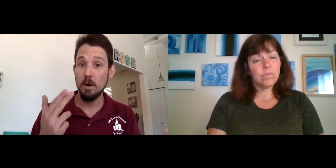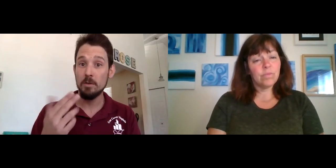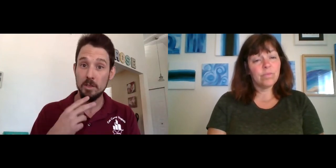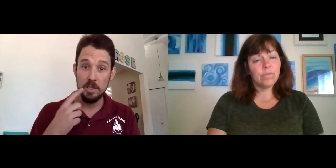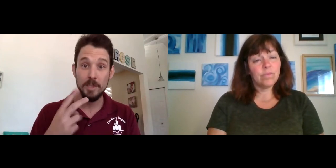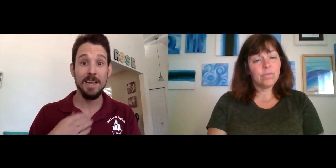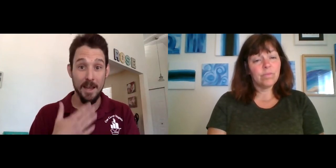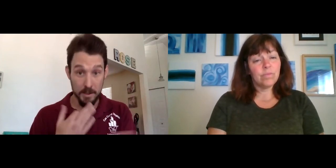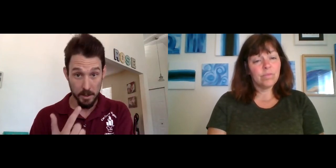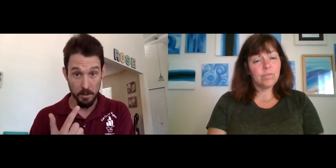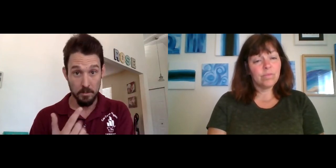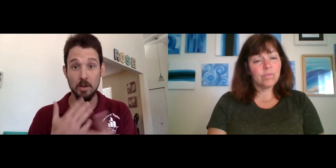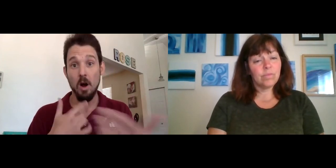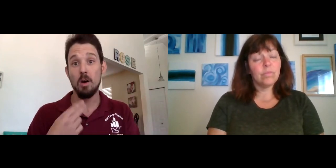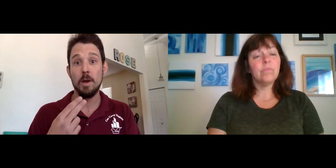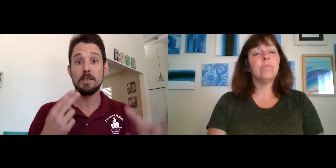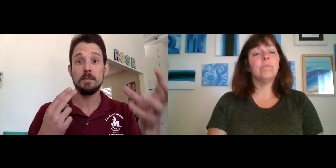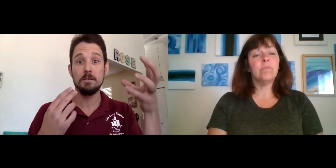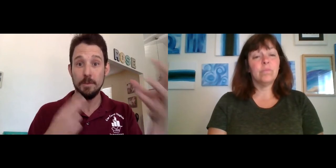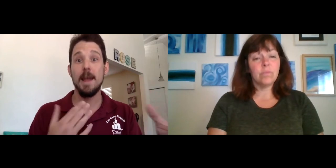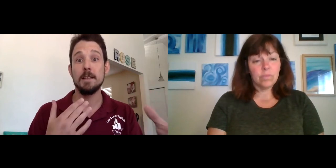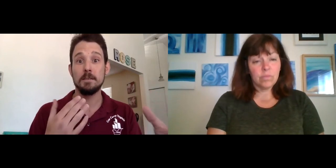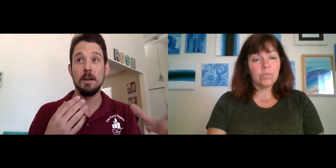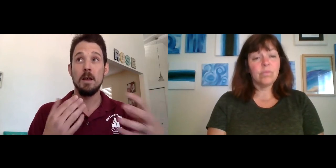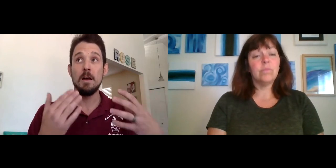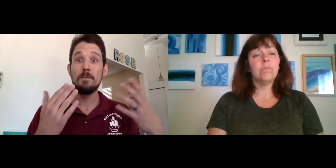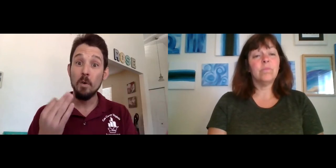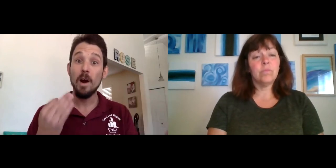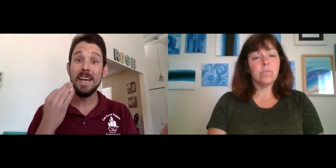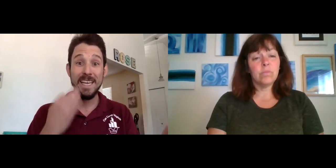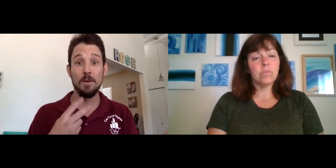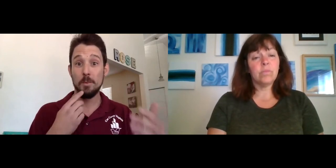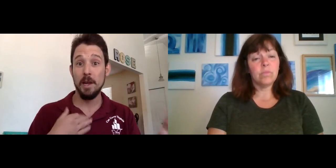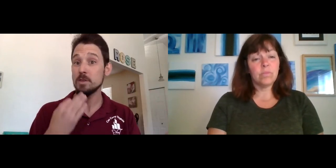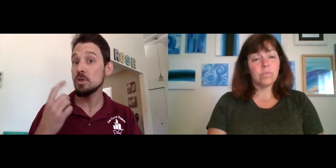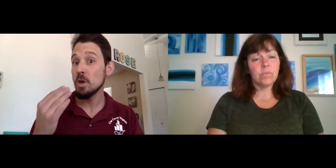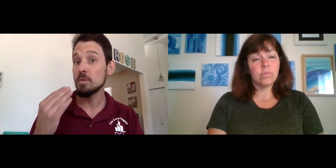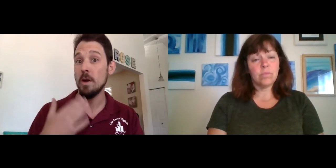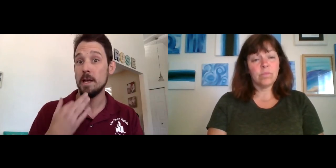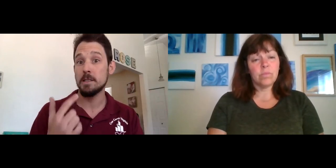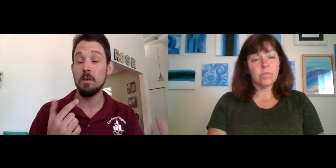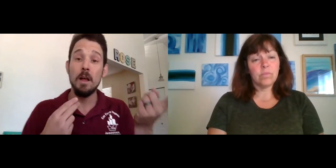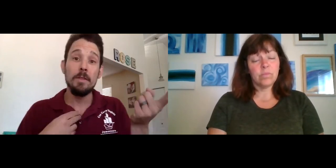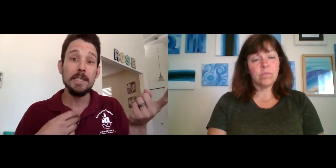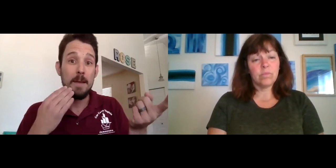Cued Speech and ASL. It's always that. For hearing parents who don't know ASL